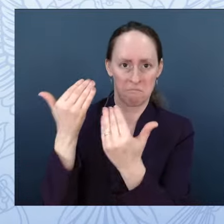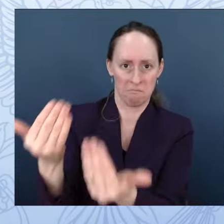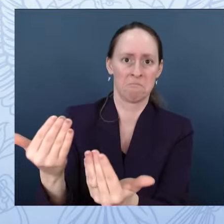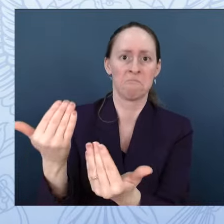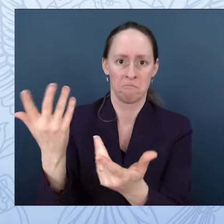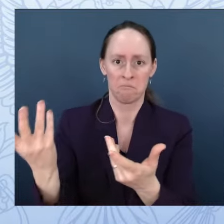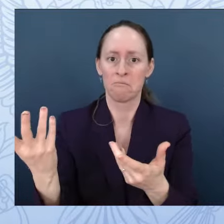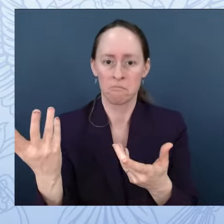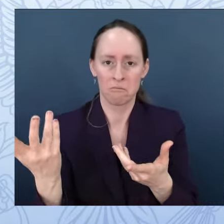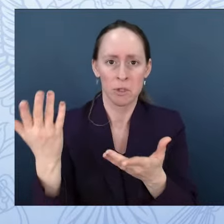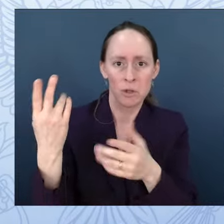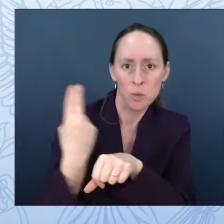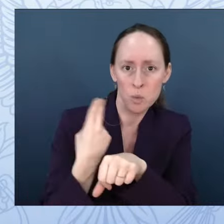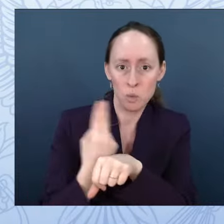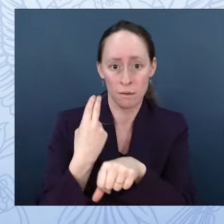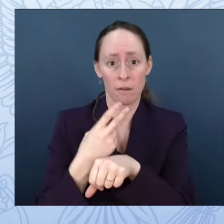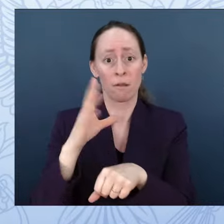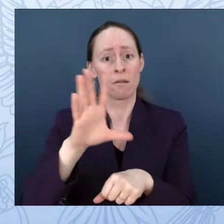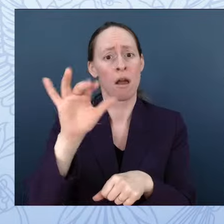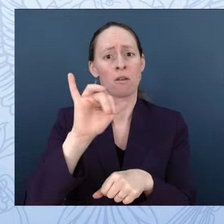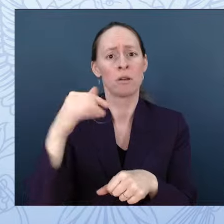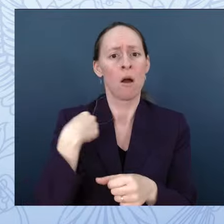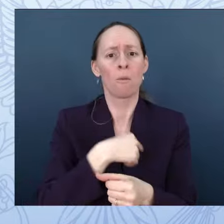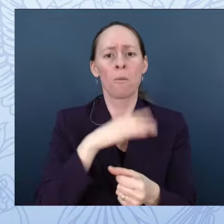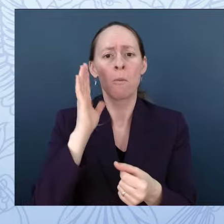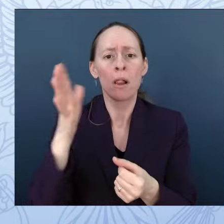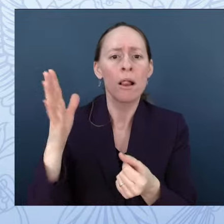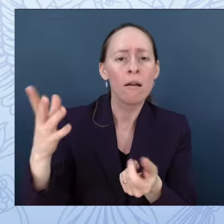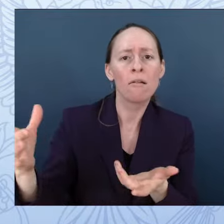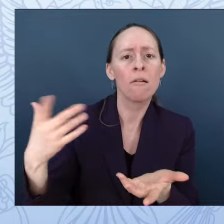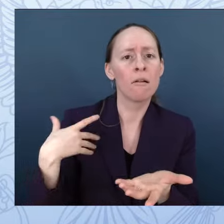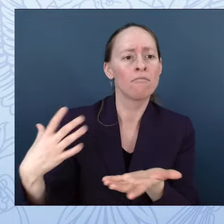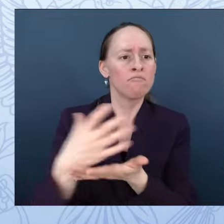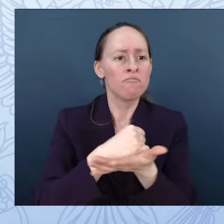ACHP represents nonprofit regional health plans,